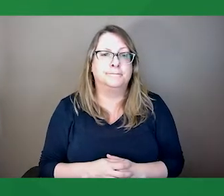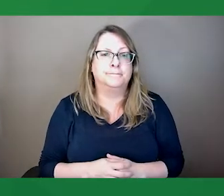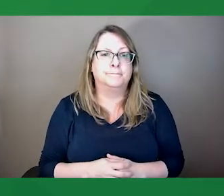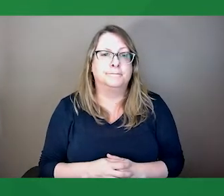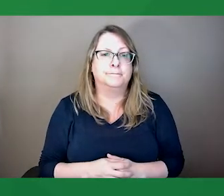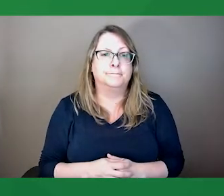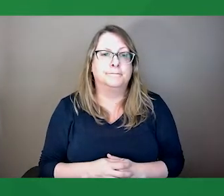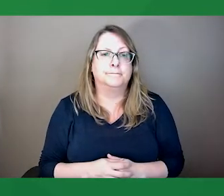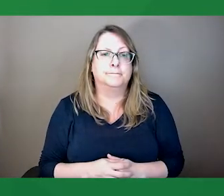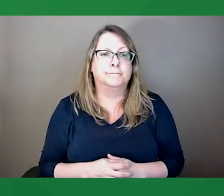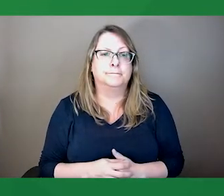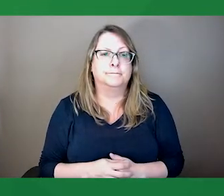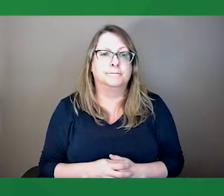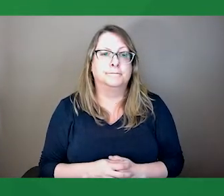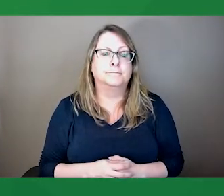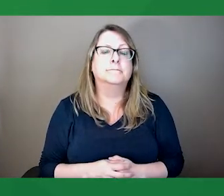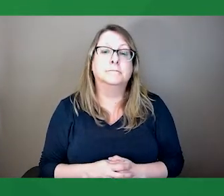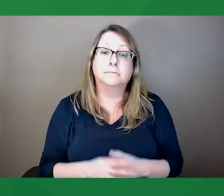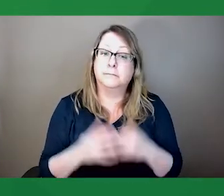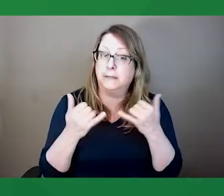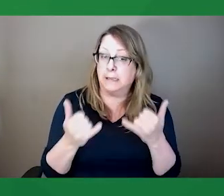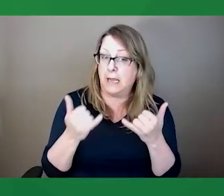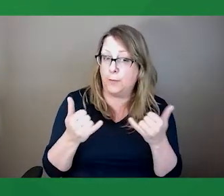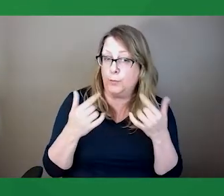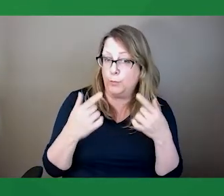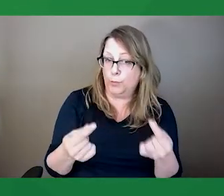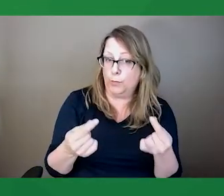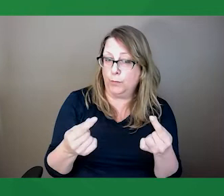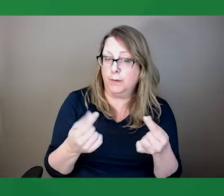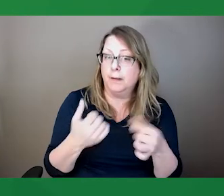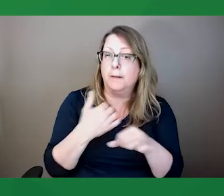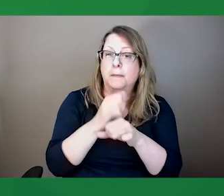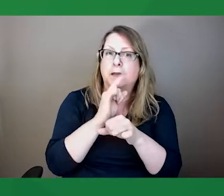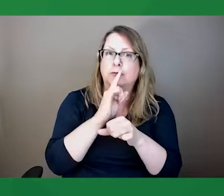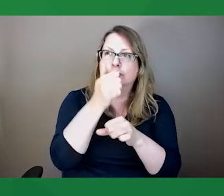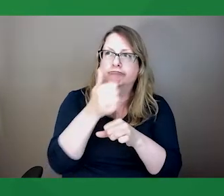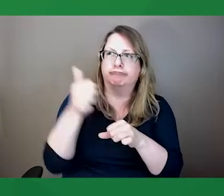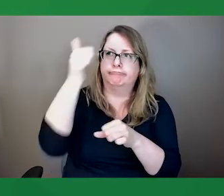Okay. So in here, what I want to do is make sure that we have the executive support.